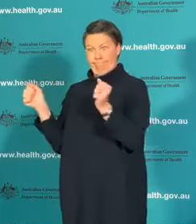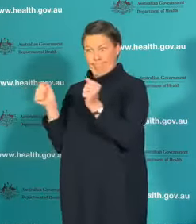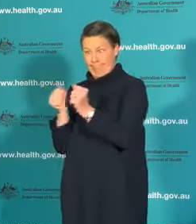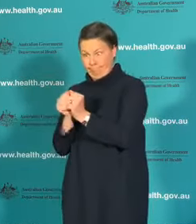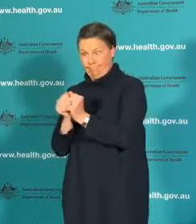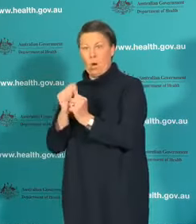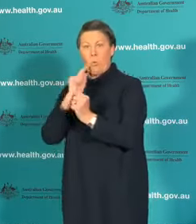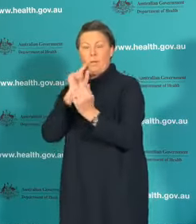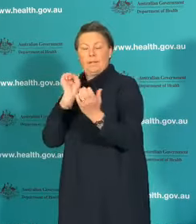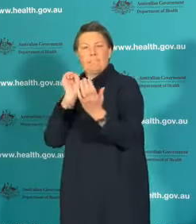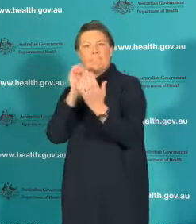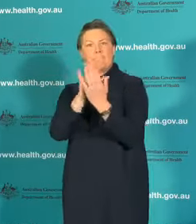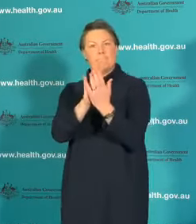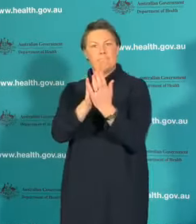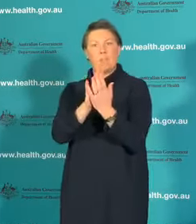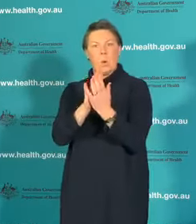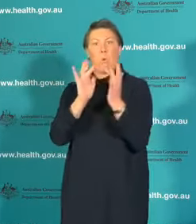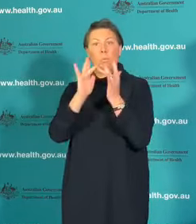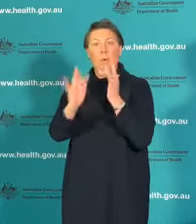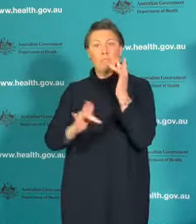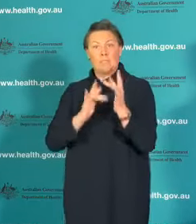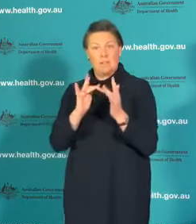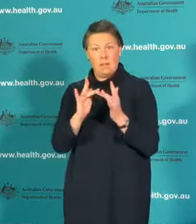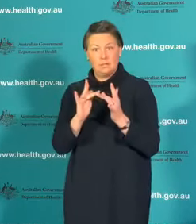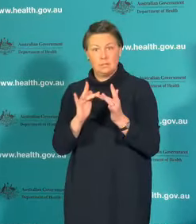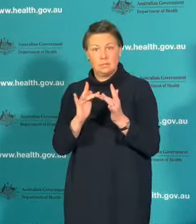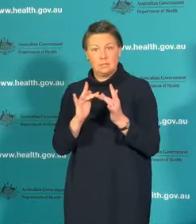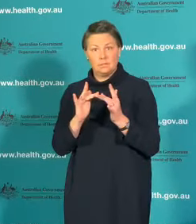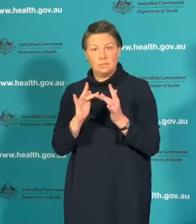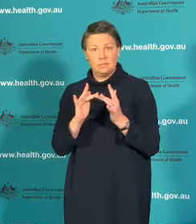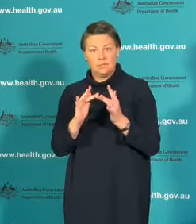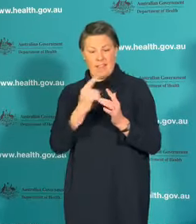but of course the advice which is being provided in